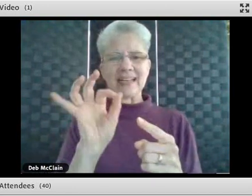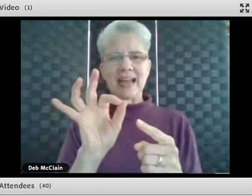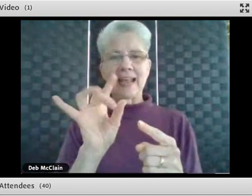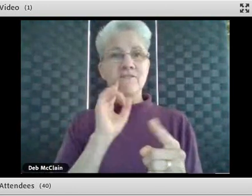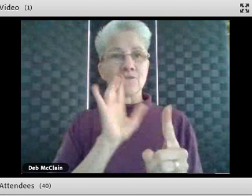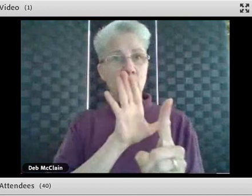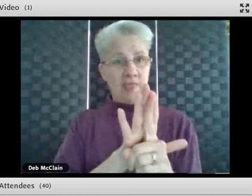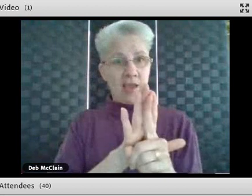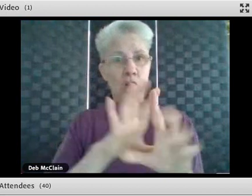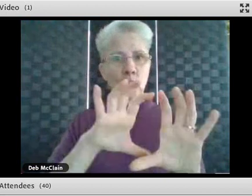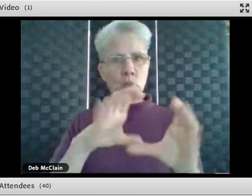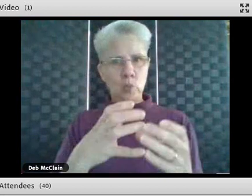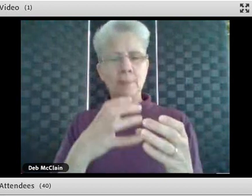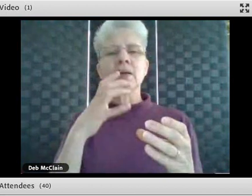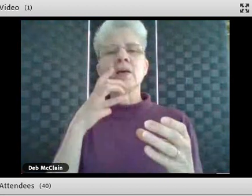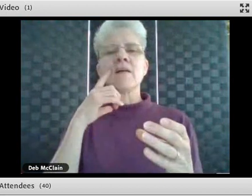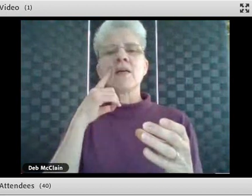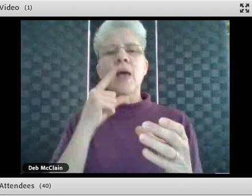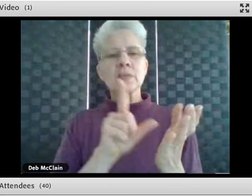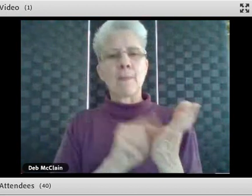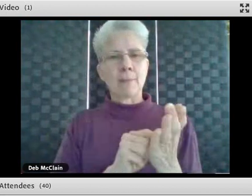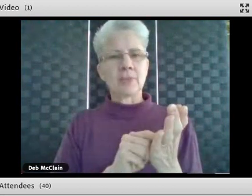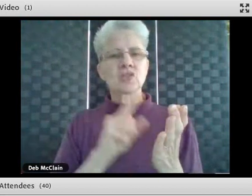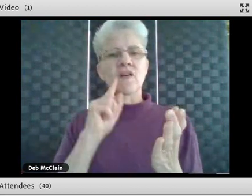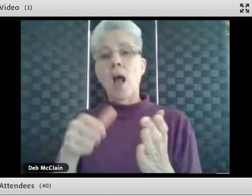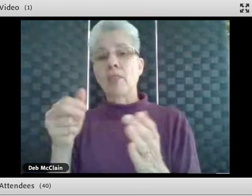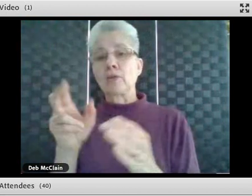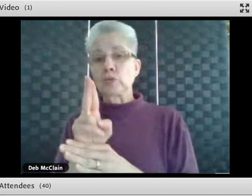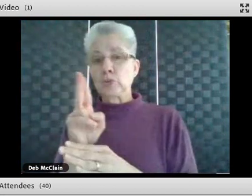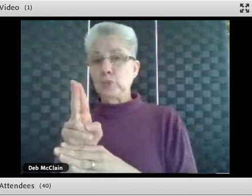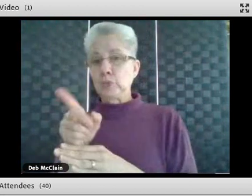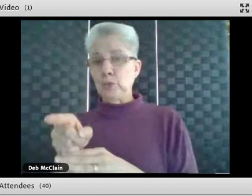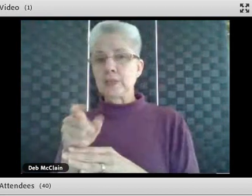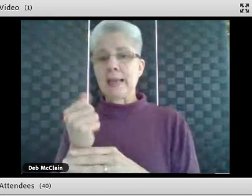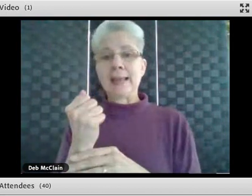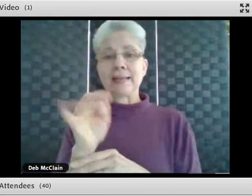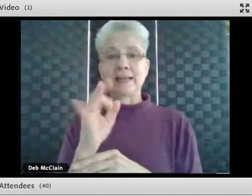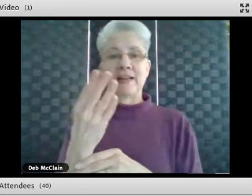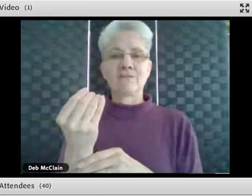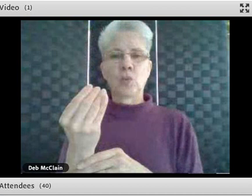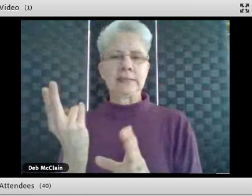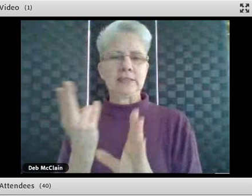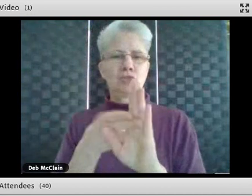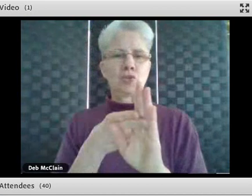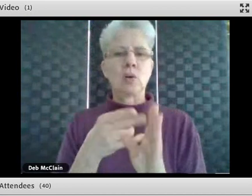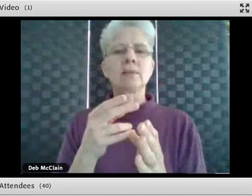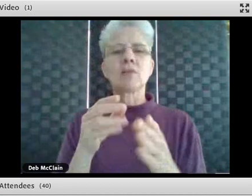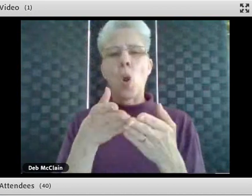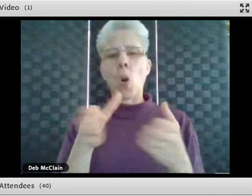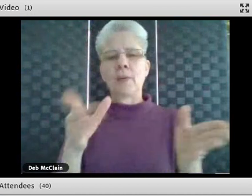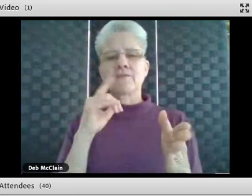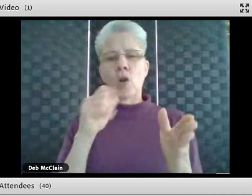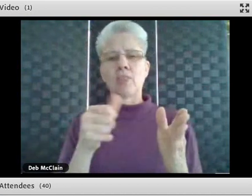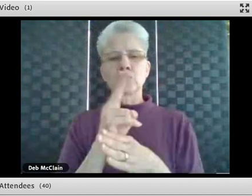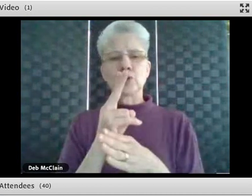but it was first published for others to use in 1914. And it was originally published as "Subject Headings